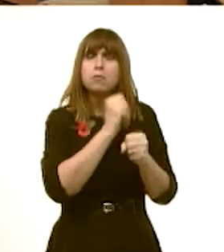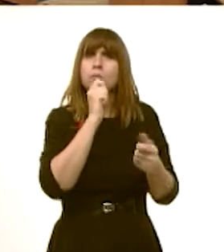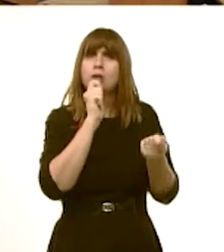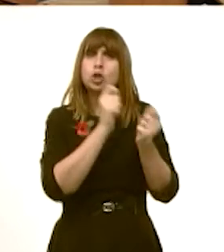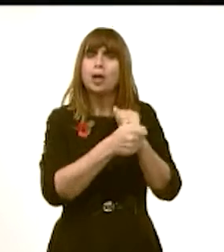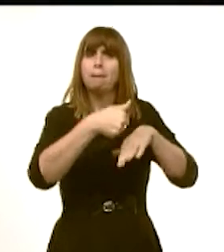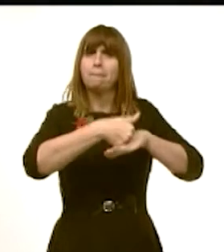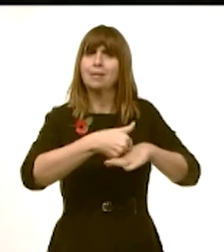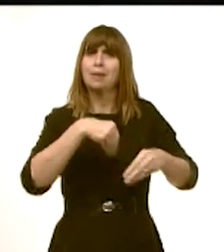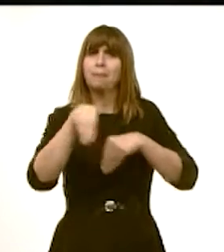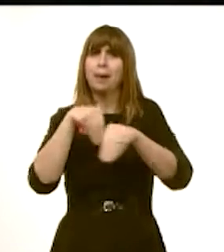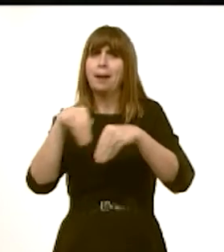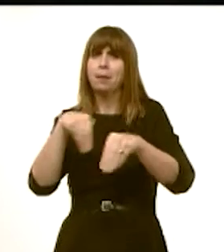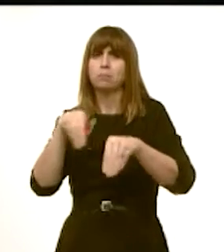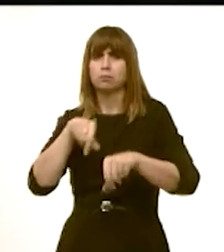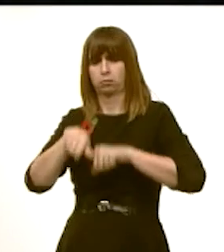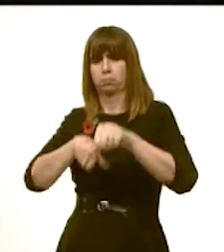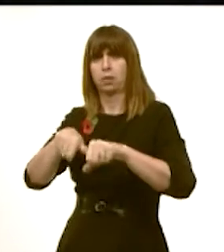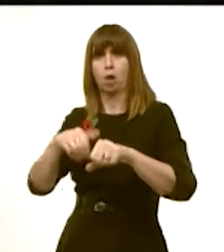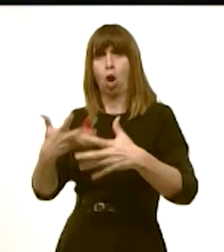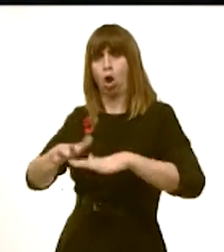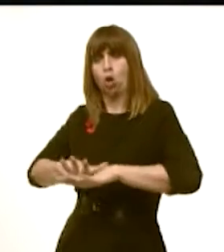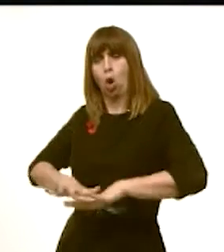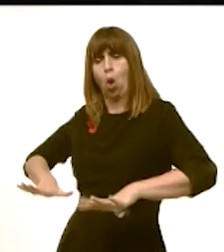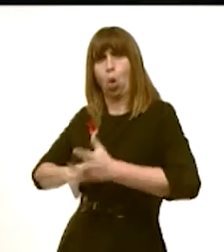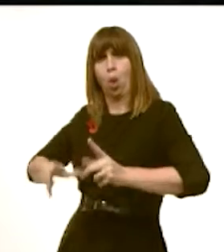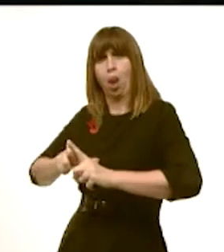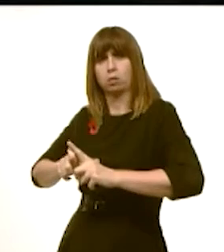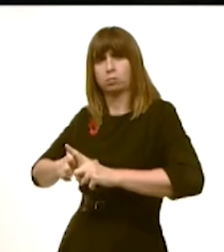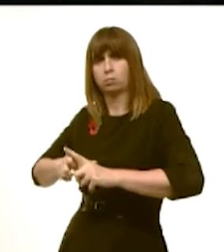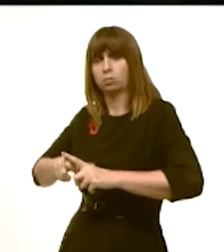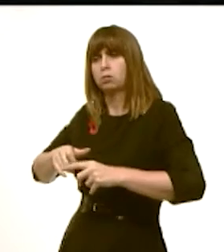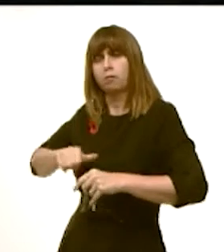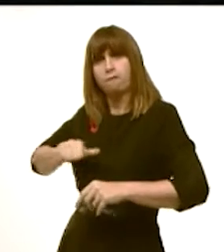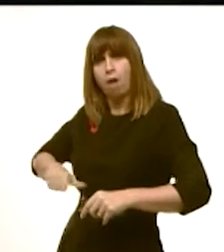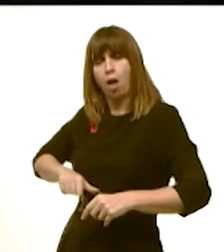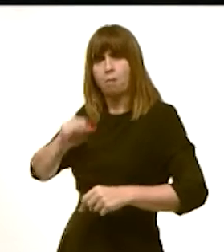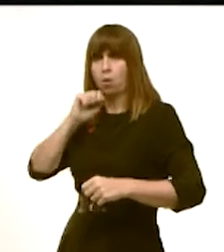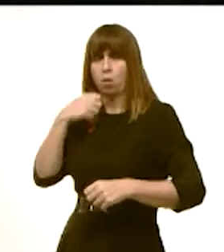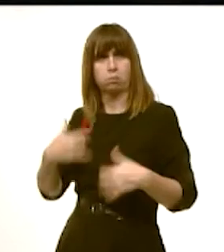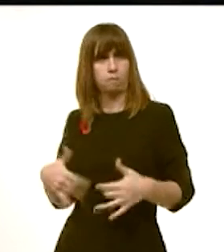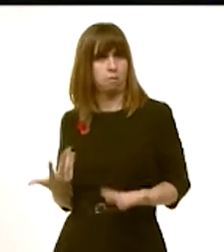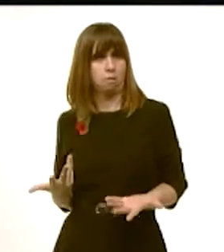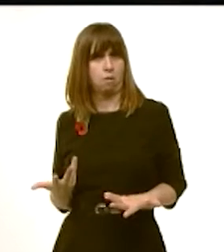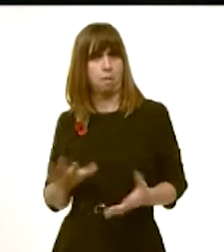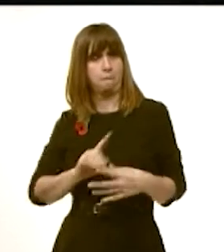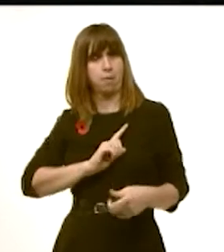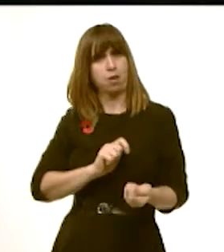scheme, which will see many lowland farmers in my constituency, and others, lose out as a consequence of the transition to a flat rate.